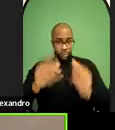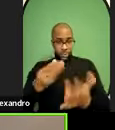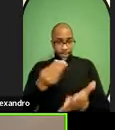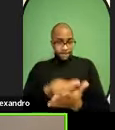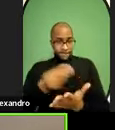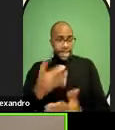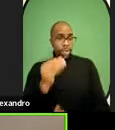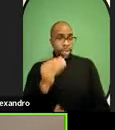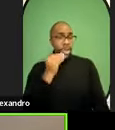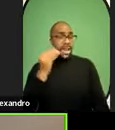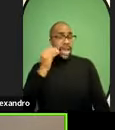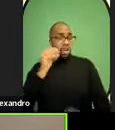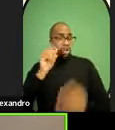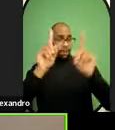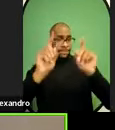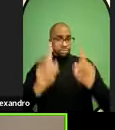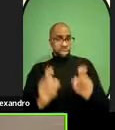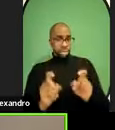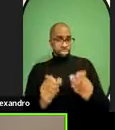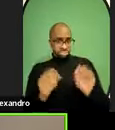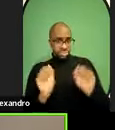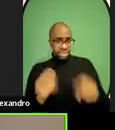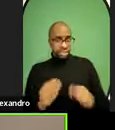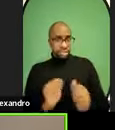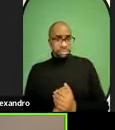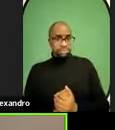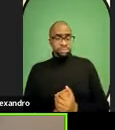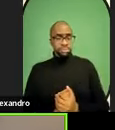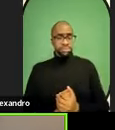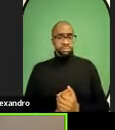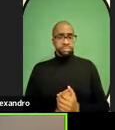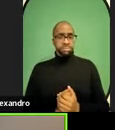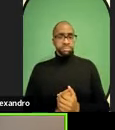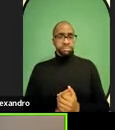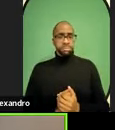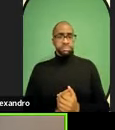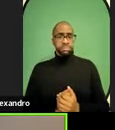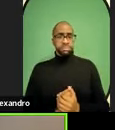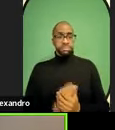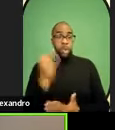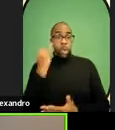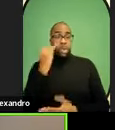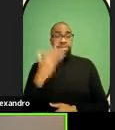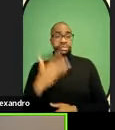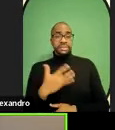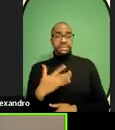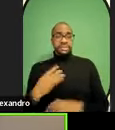an ad walk into any pharmacy and by an at home testing kit like. the ones the ones that Dr Mary's it showed you the ones that Dr Mary's it showed you ones that Dr Mary's it showed you.